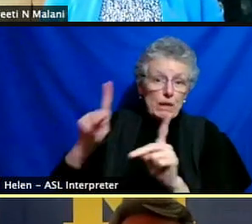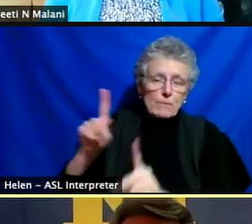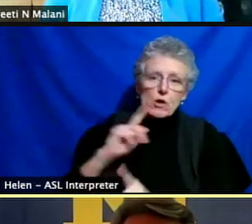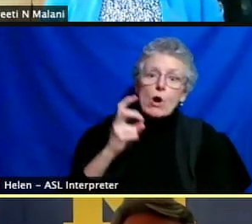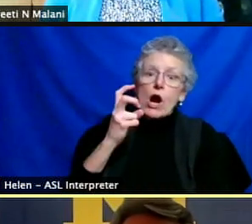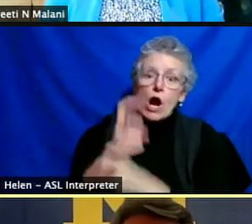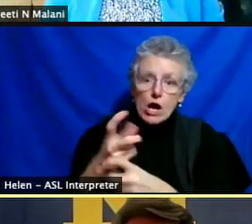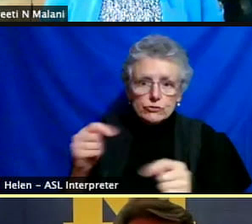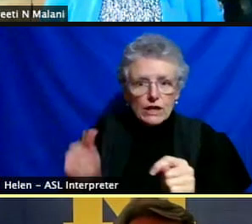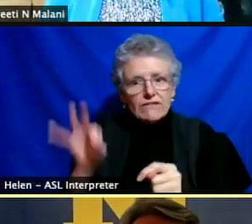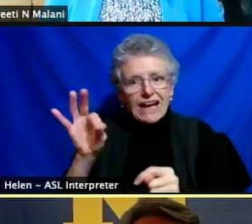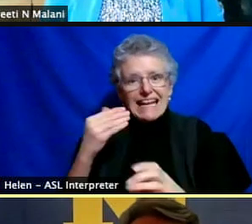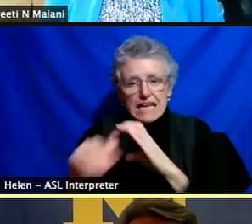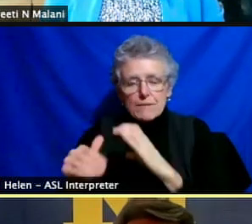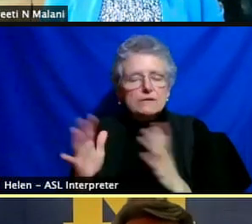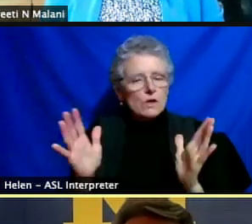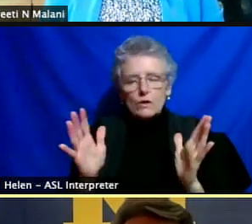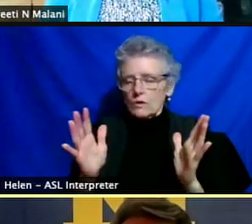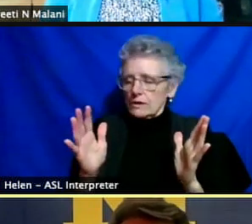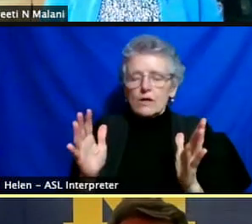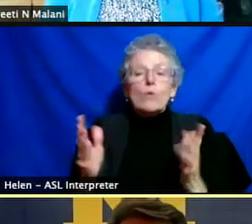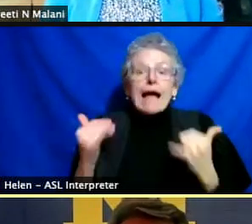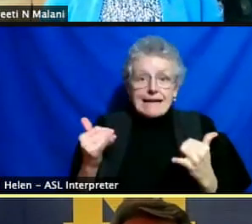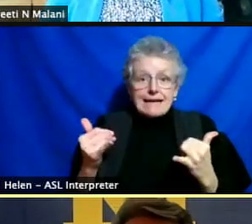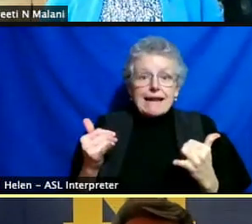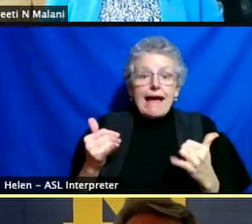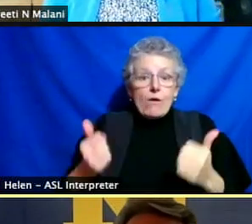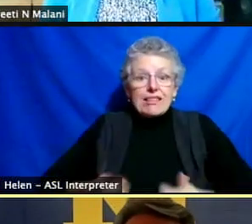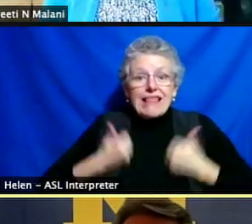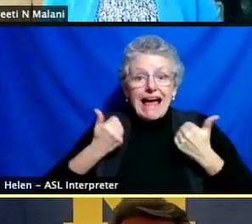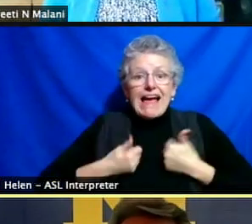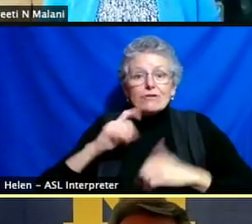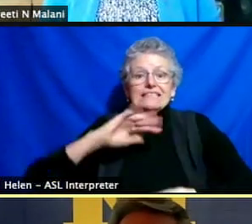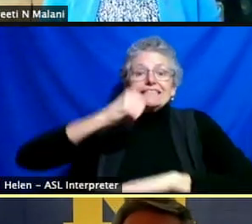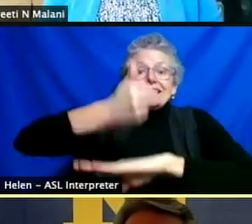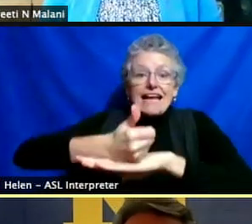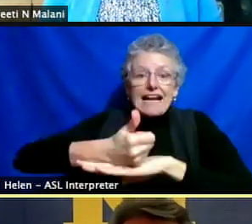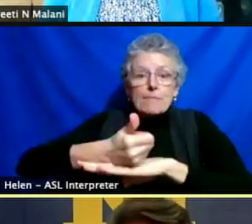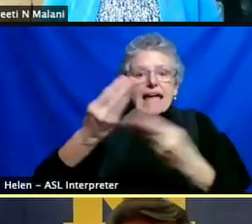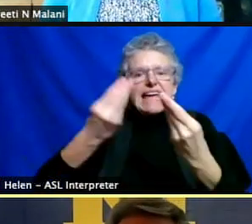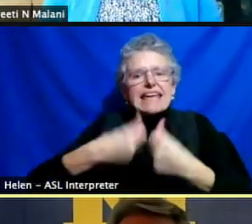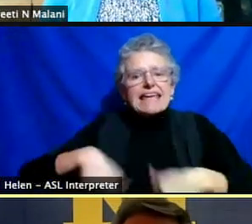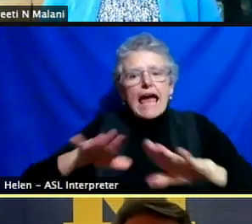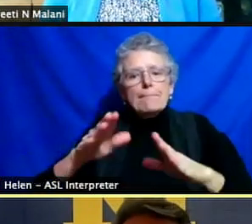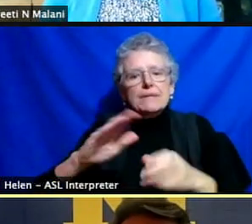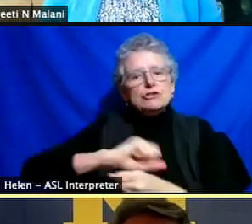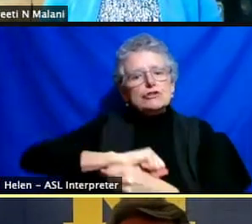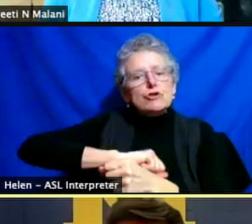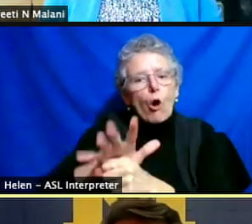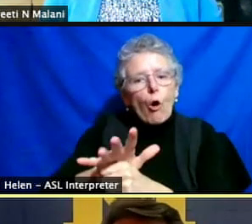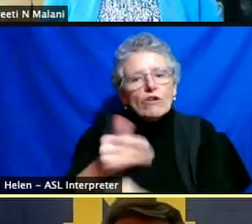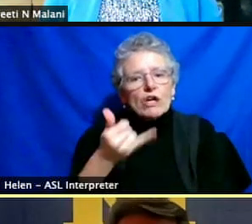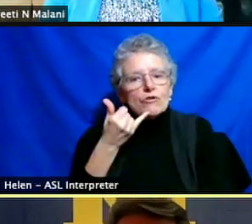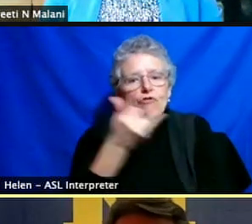So we've stood up and it's live right now a campus COVID Call Center, that's staffed by live people